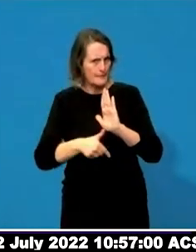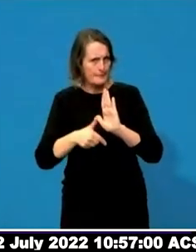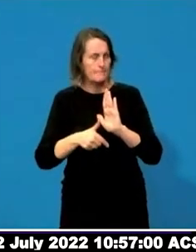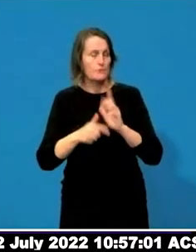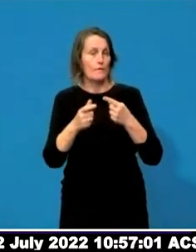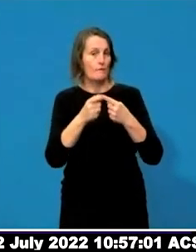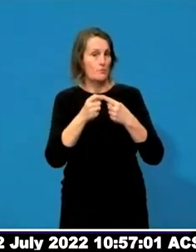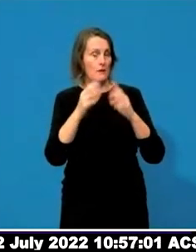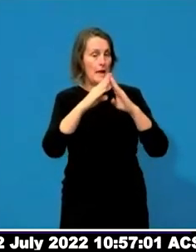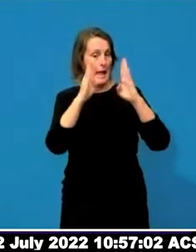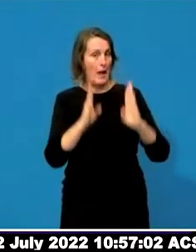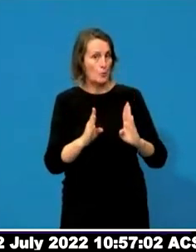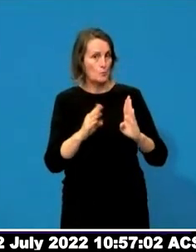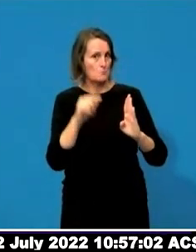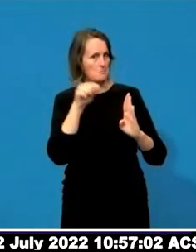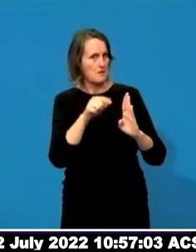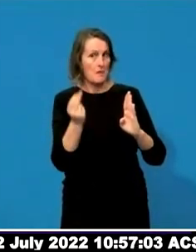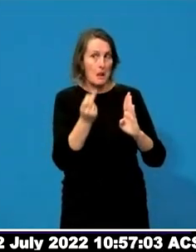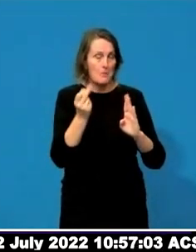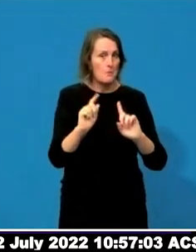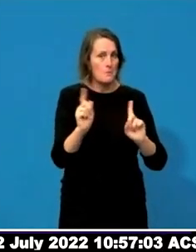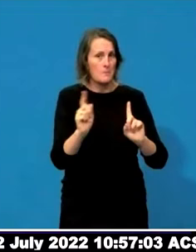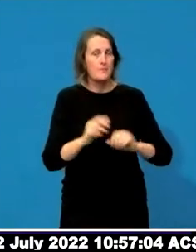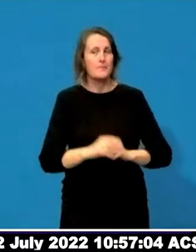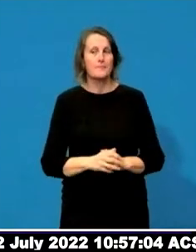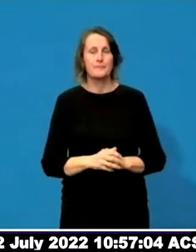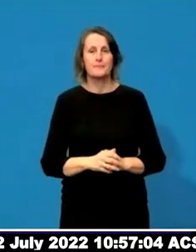What are the inhibitions in relation to housing in those communities?